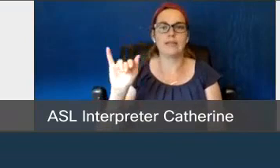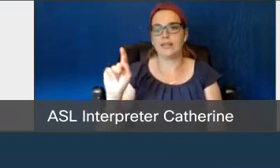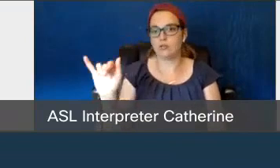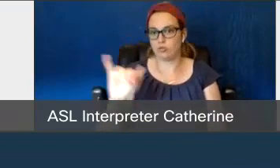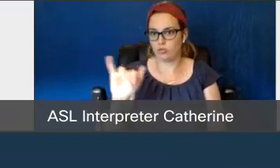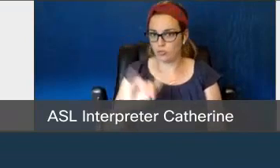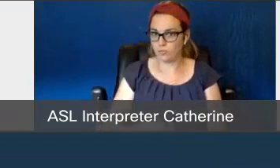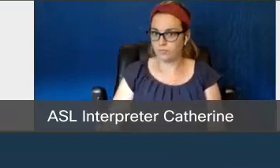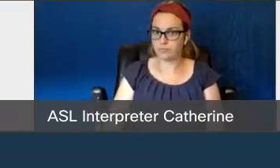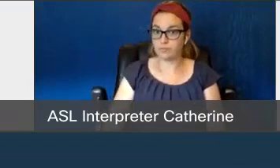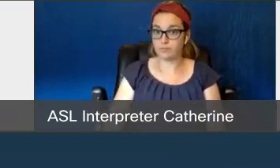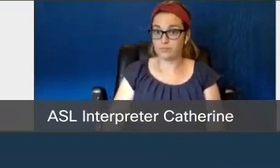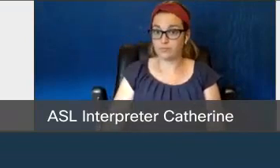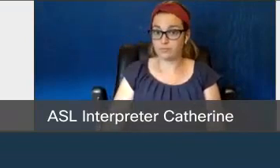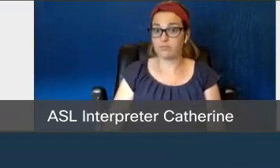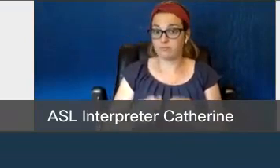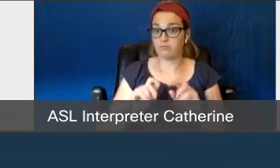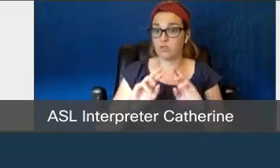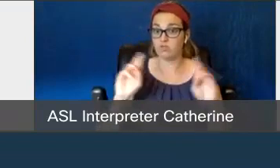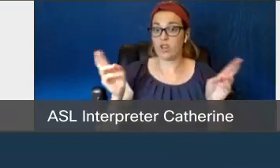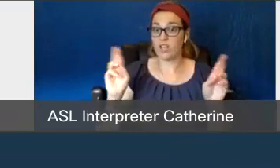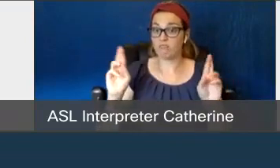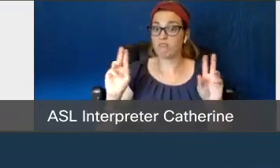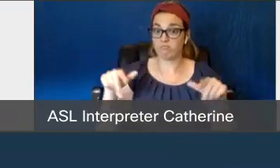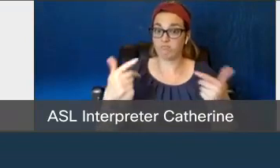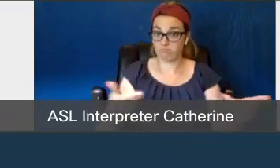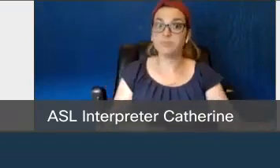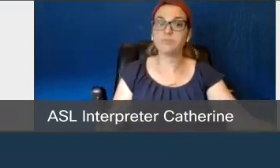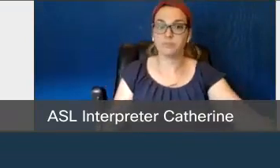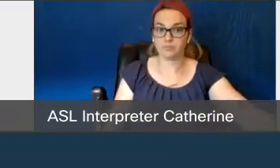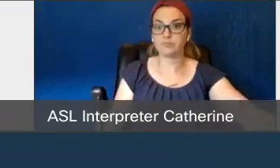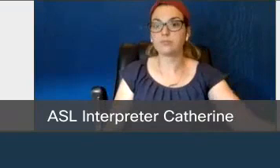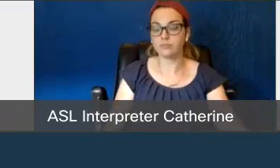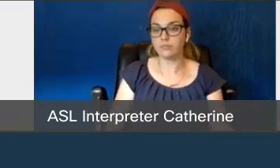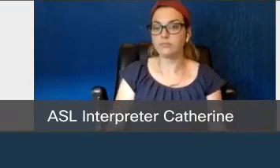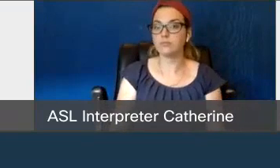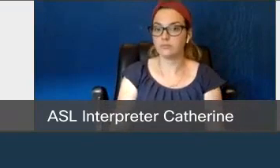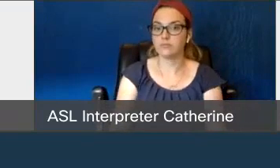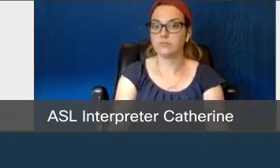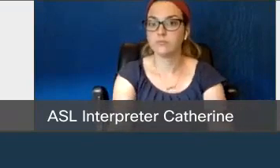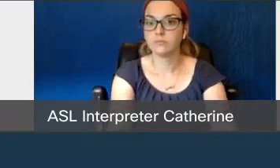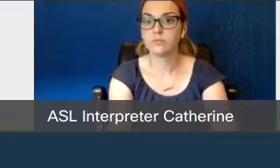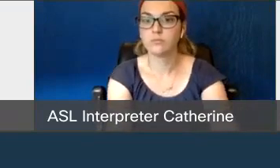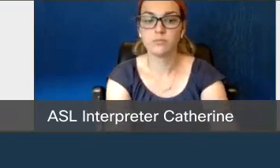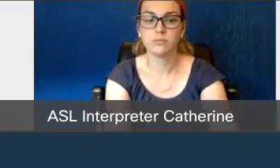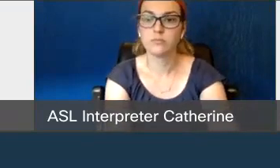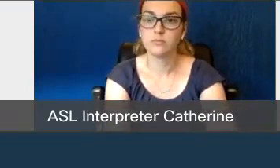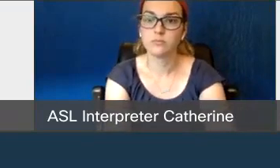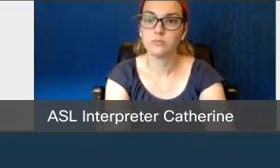We talked about busing and working on distal goals, but I'll go back to treating the whole person. The reason why you wanna treat the whole person